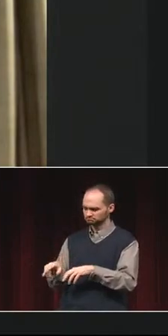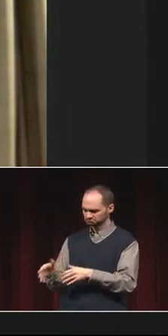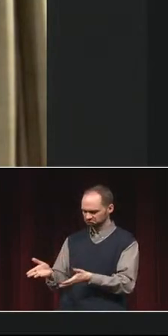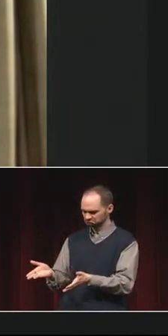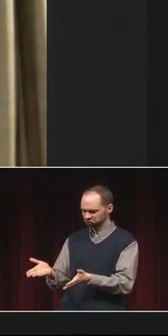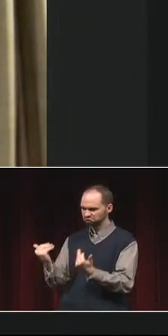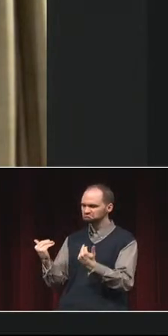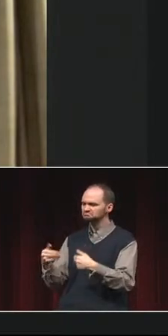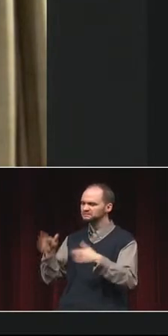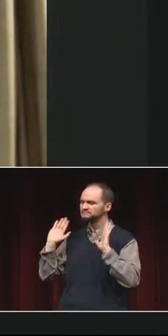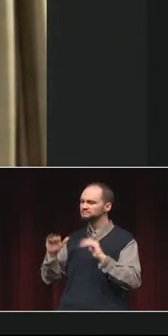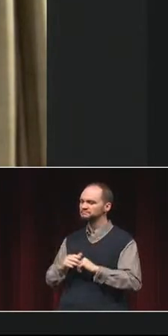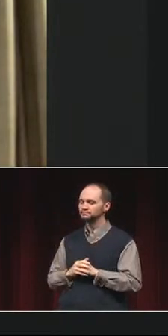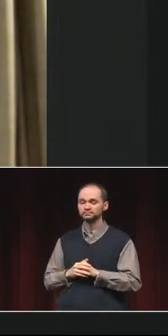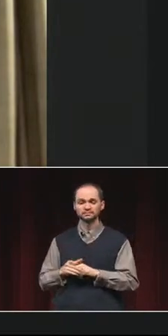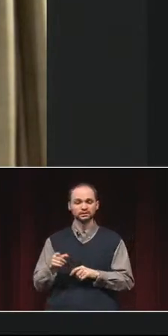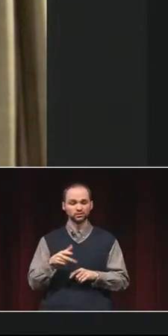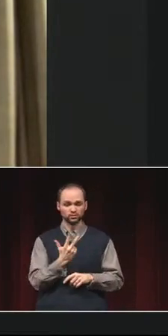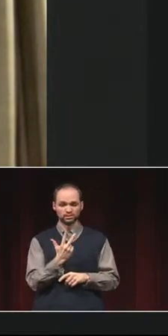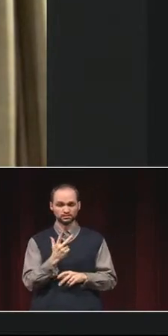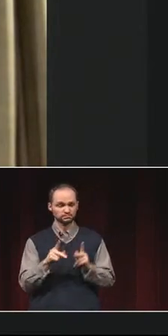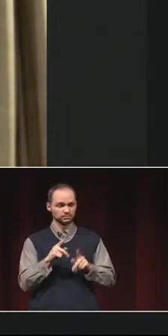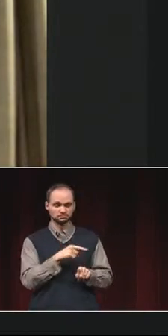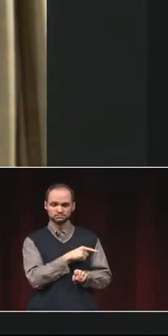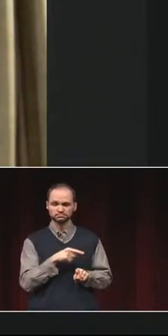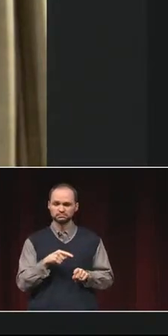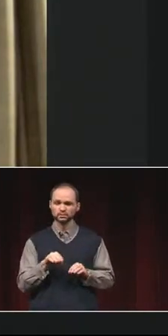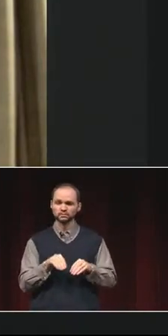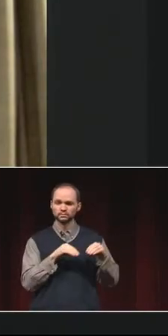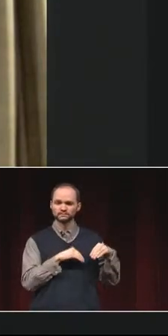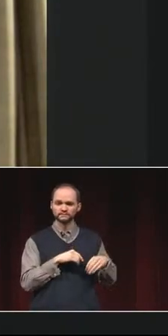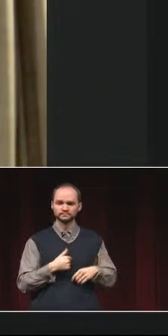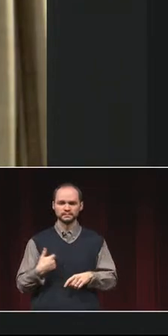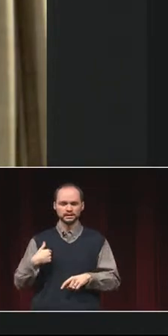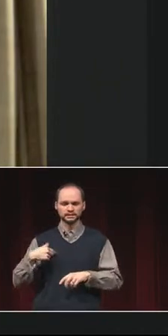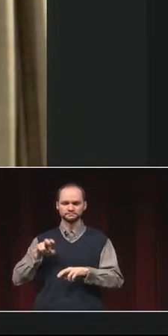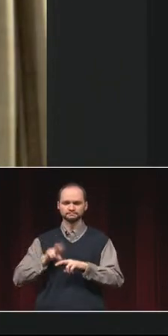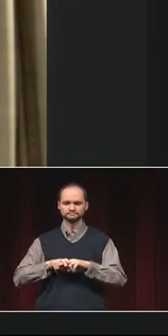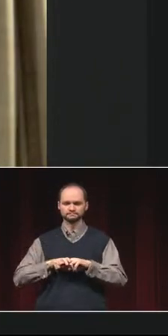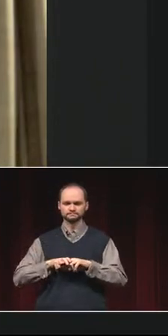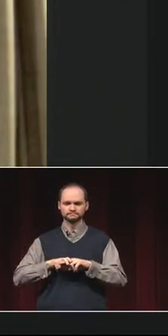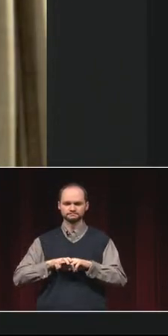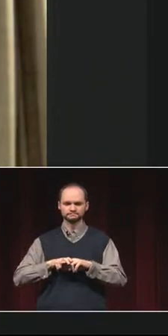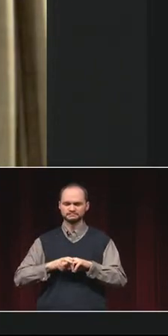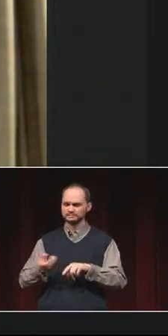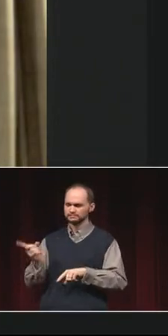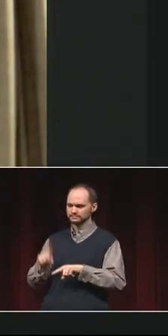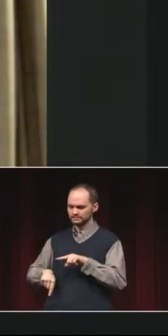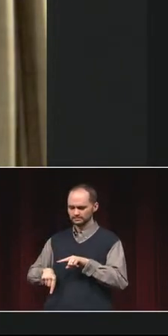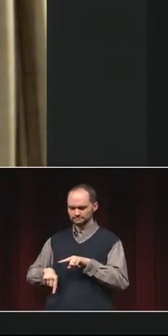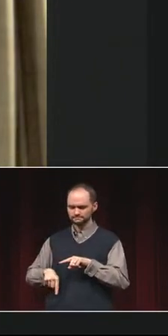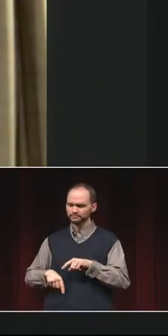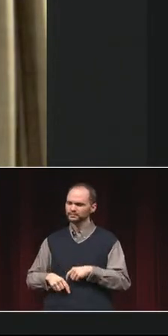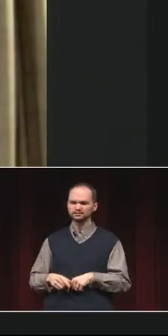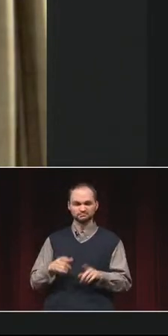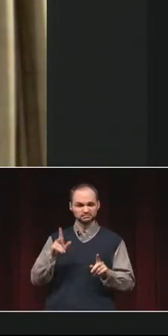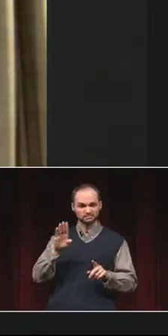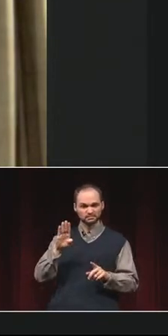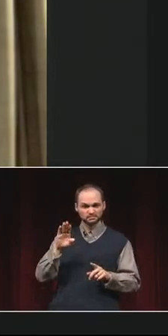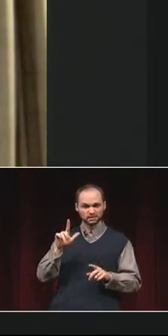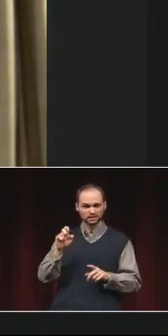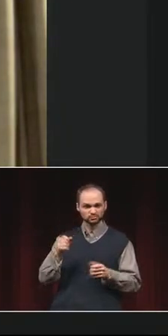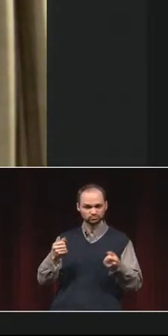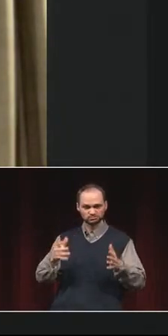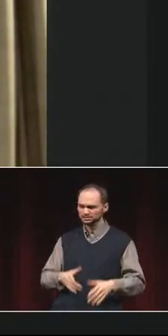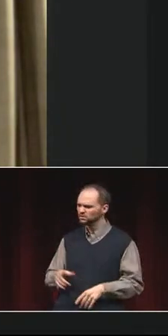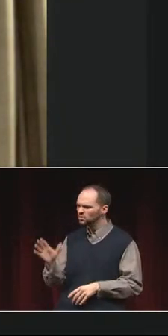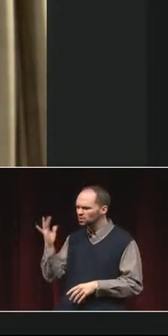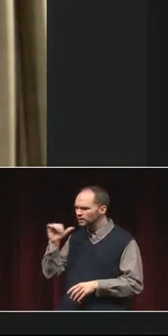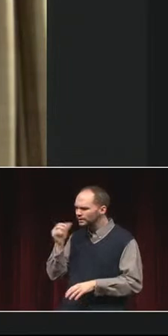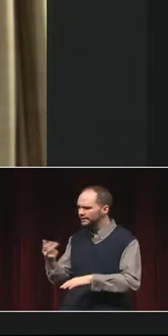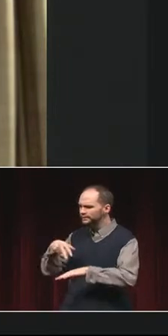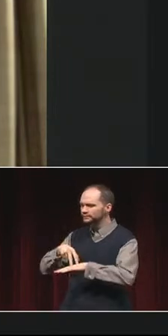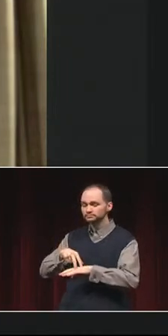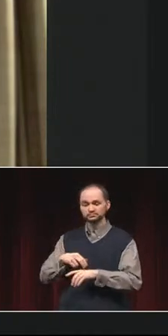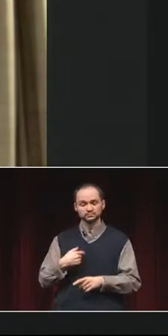not. I could not. Blake said why don't you stand up. I said I don't think I should have to stand